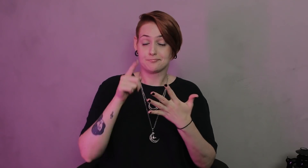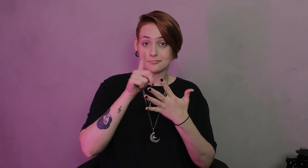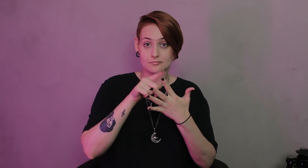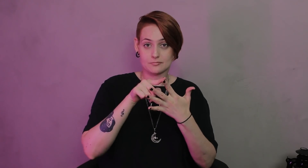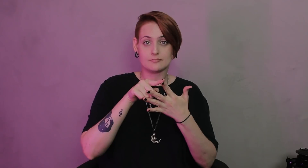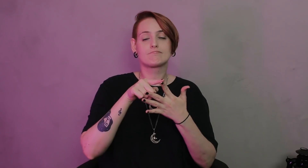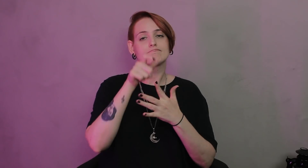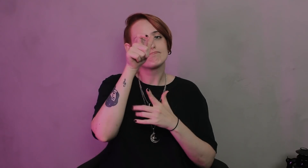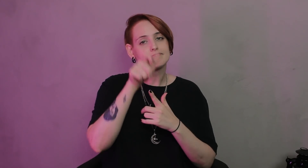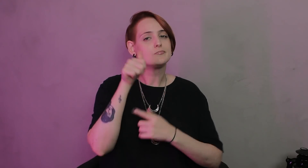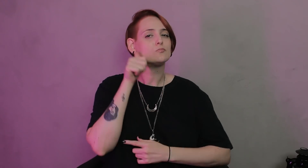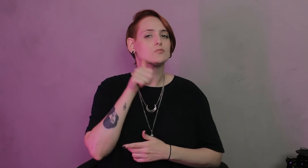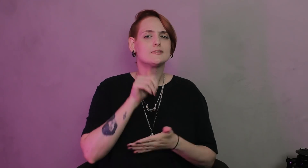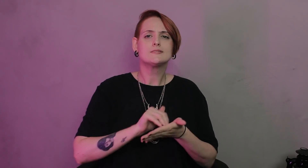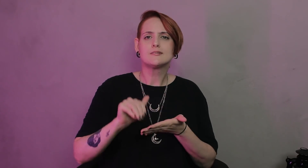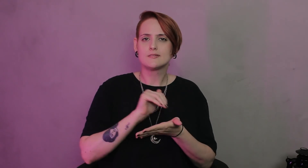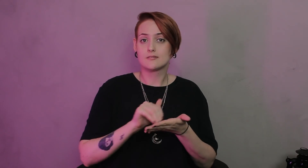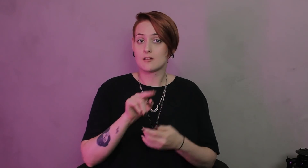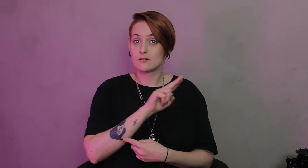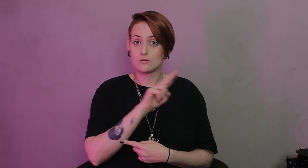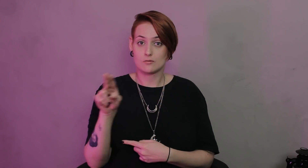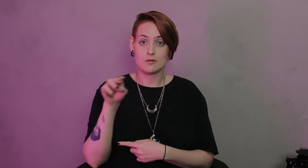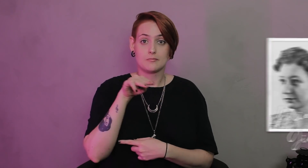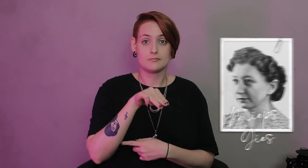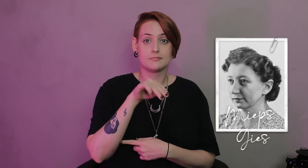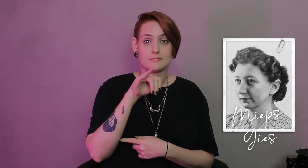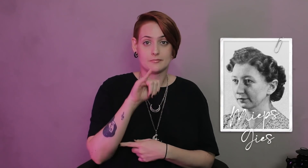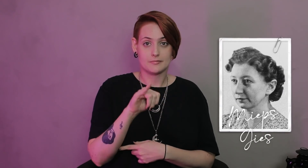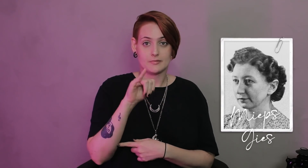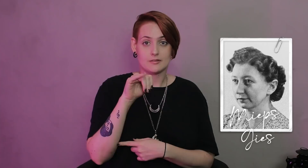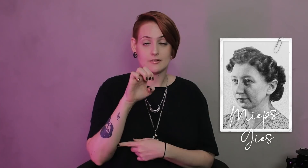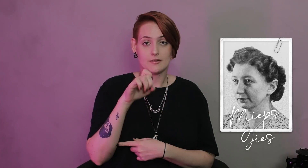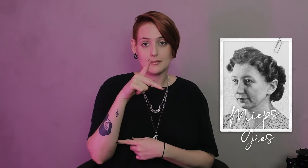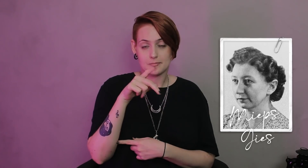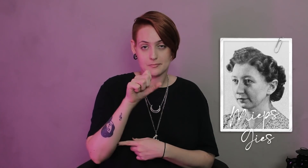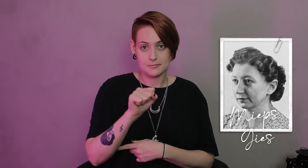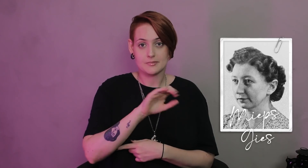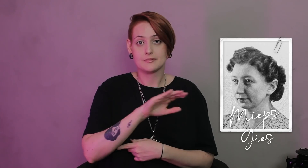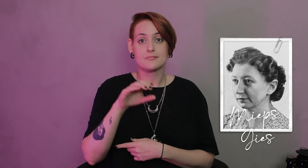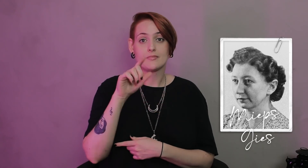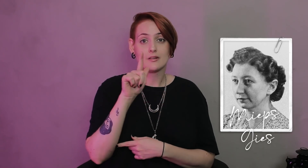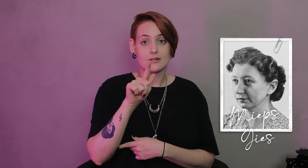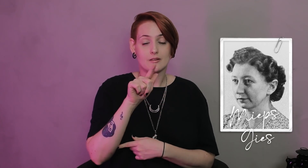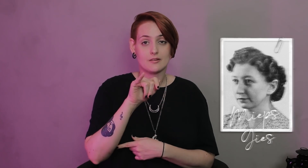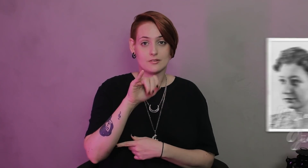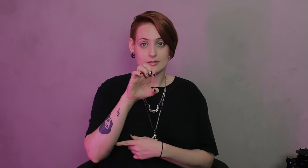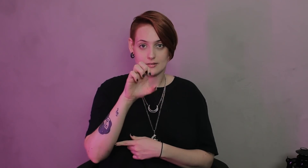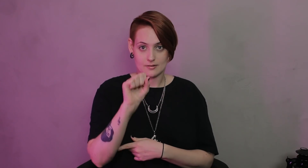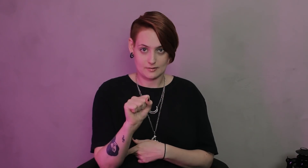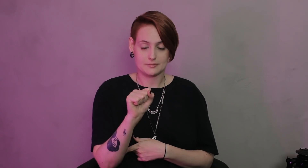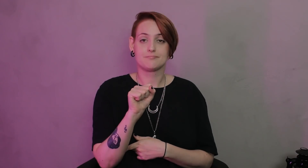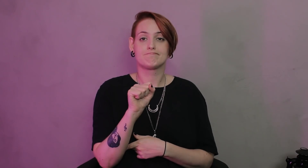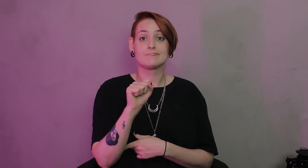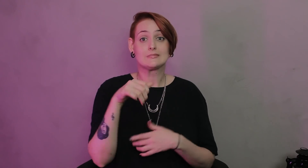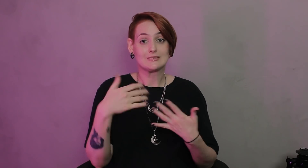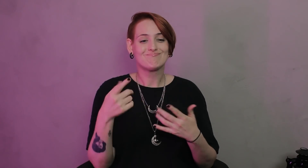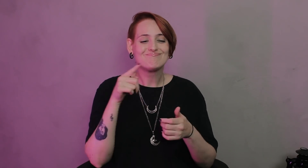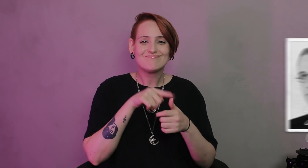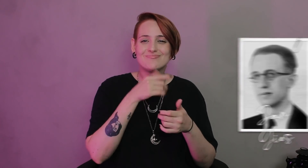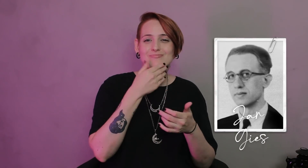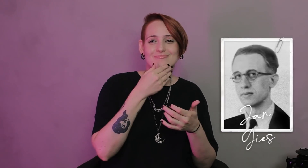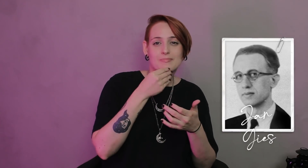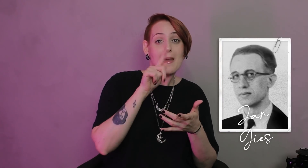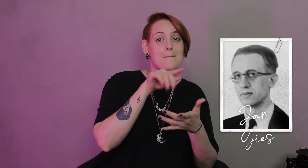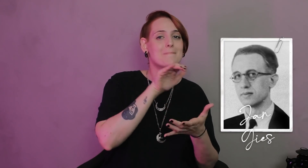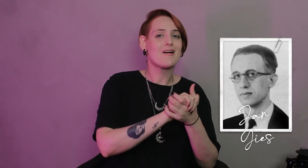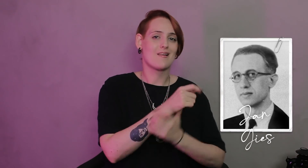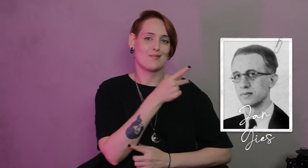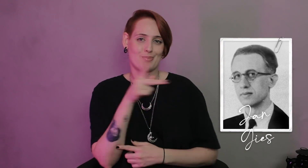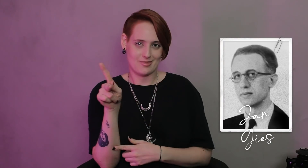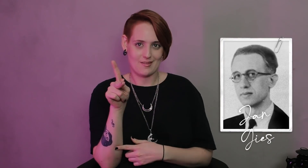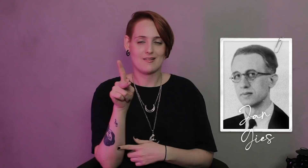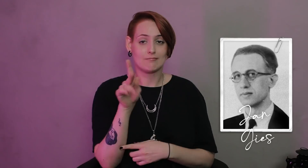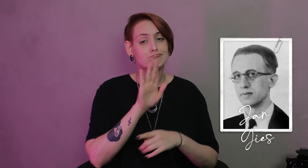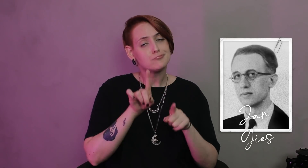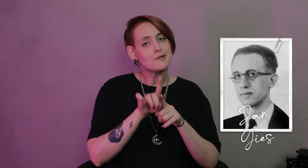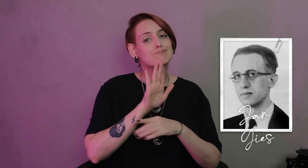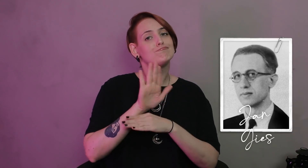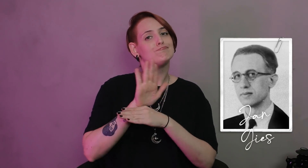and one of them is the secretary's husband, Mrs. Mieps Gies.